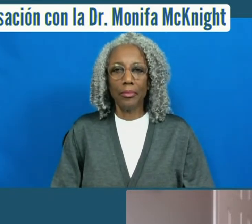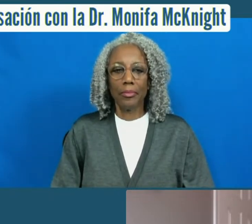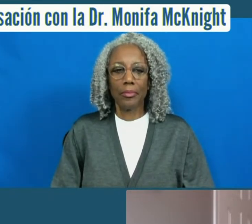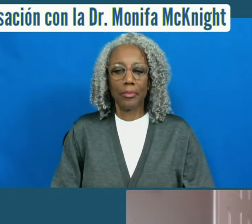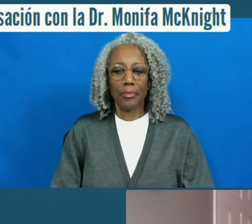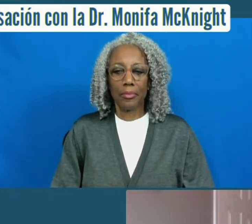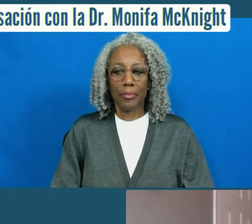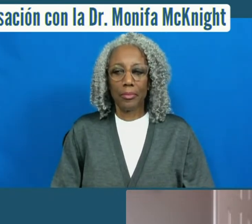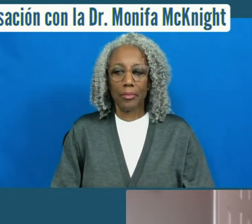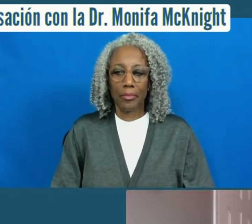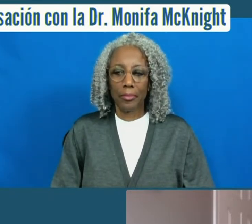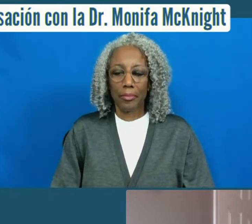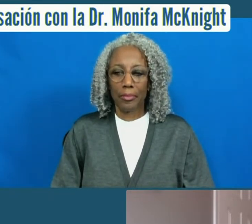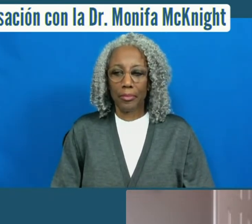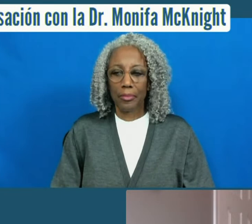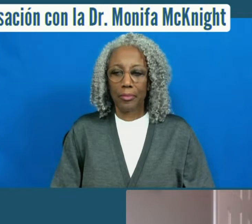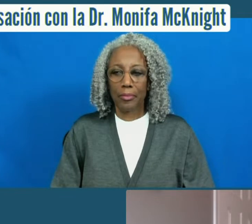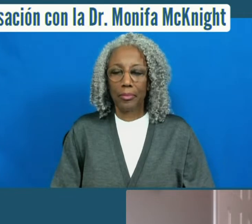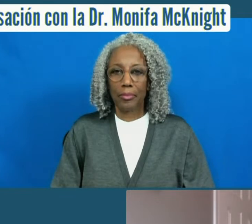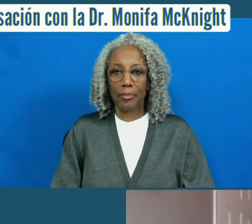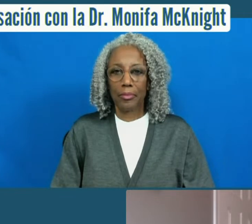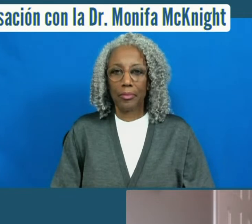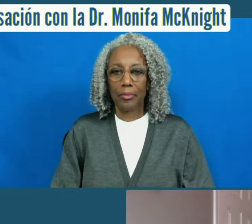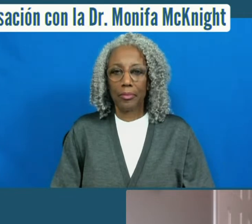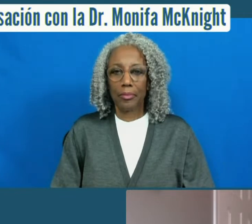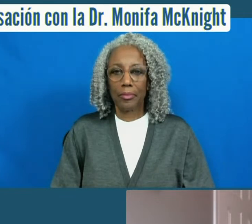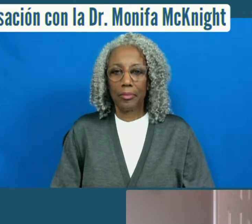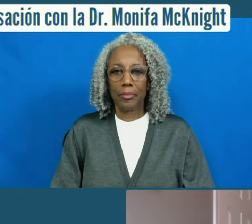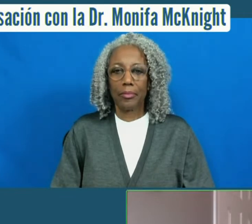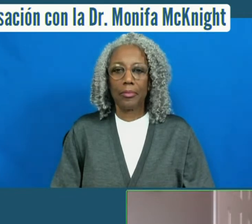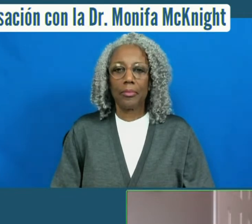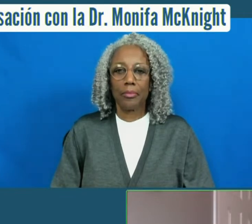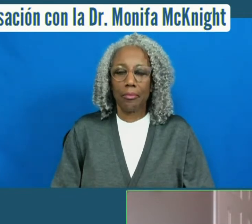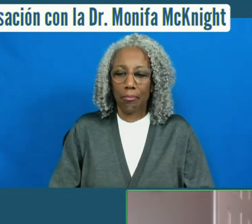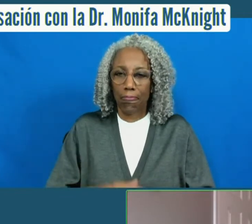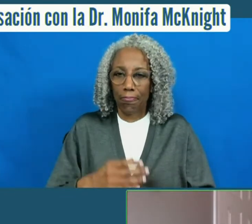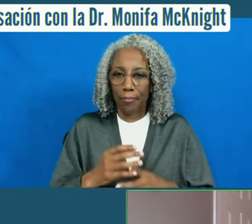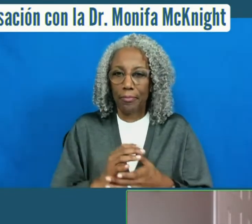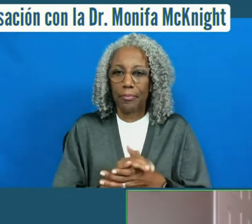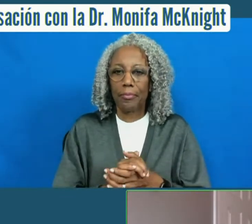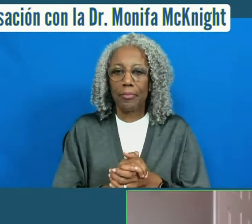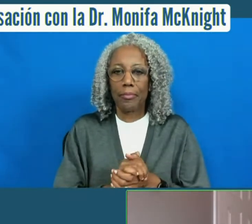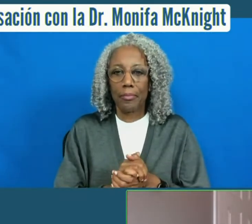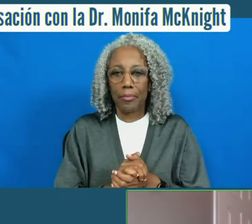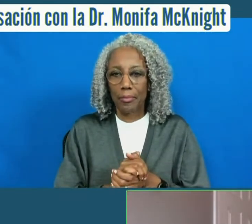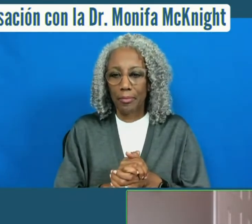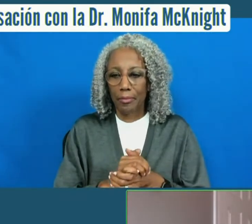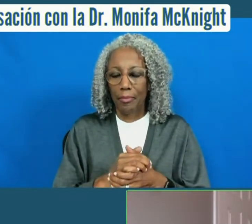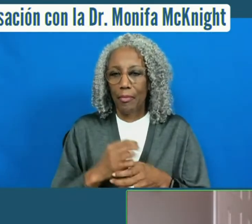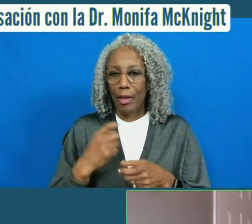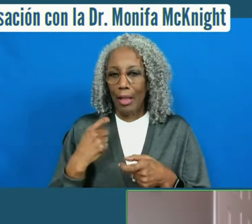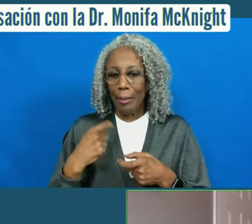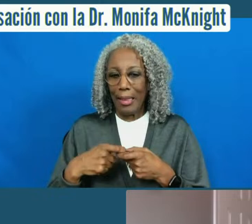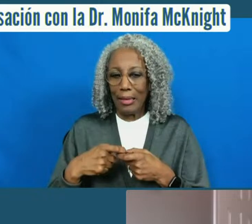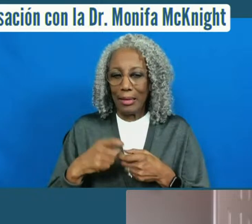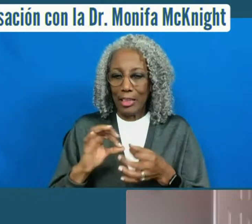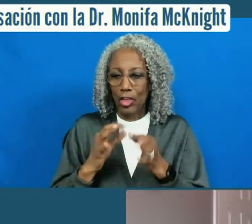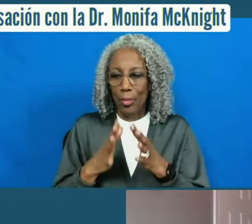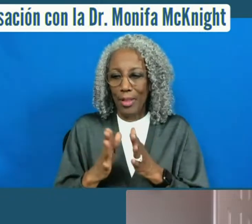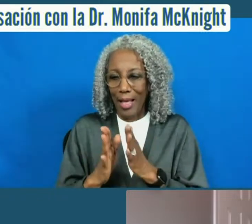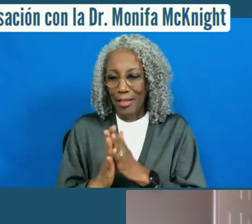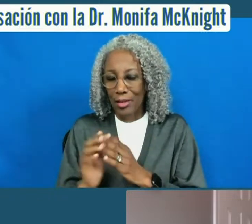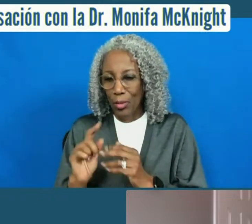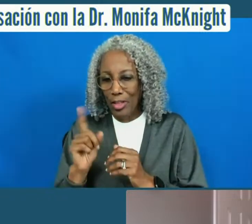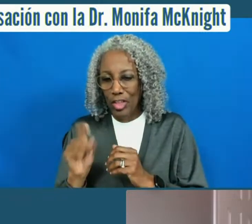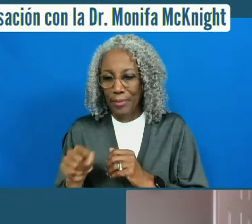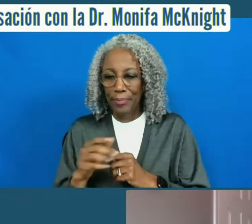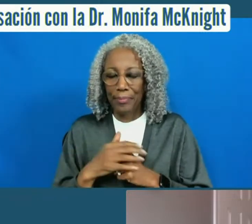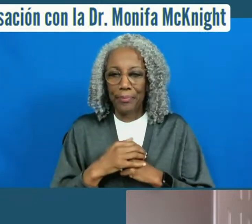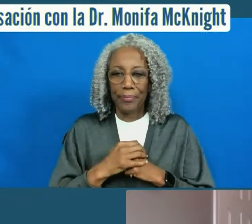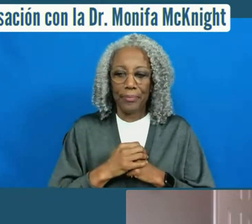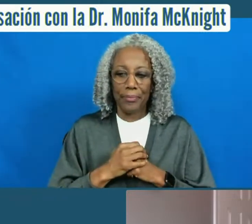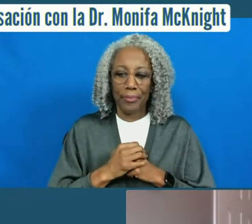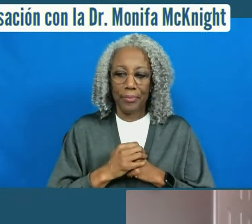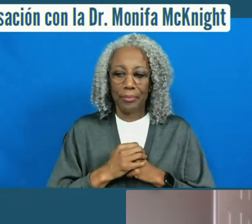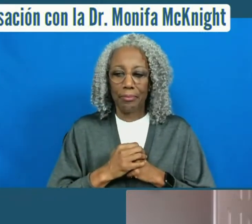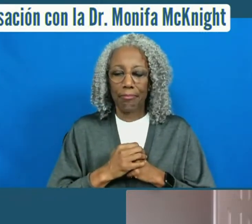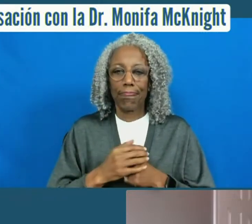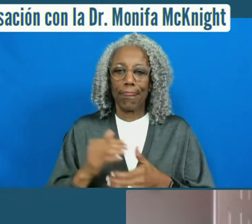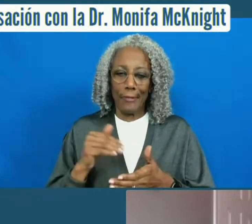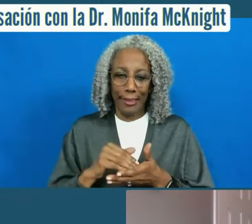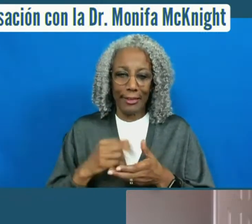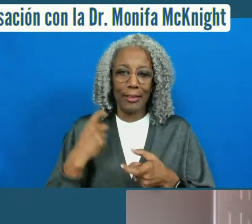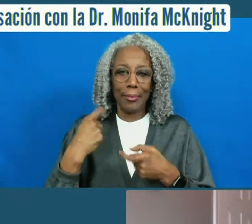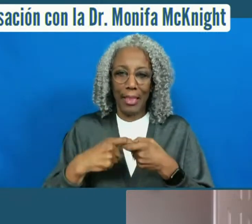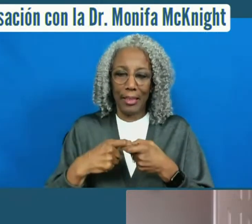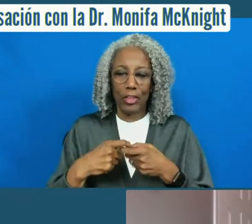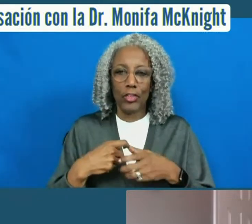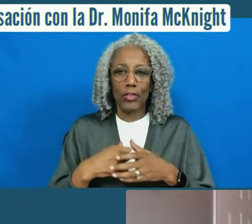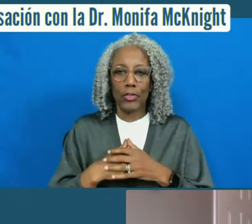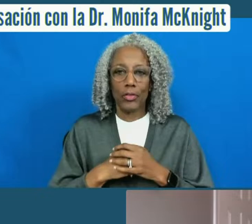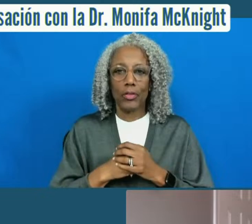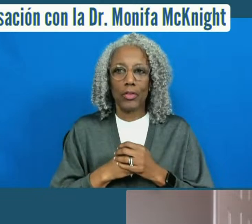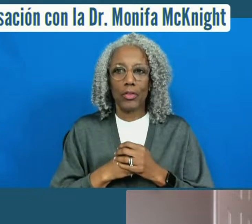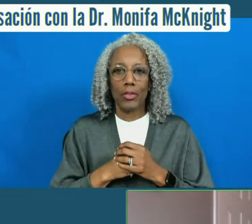Okay story than Mexico. Material